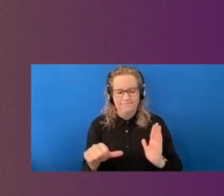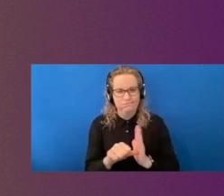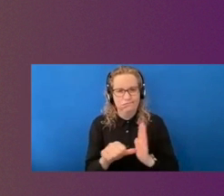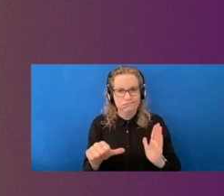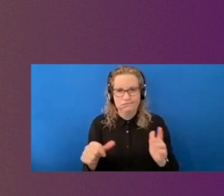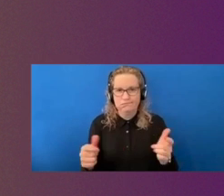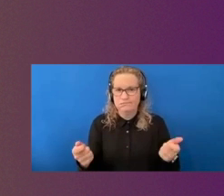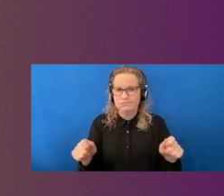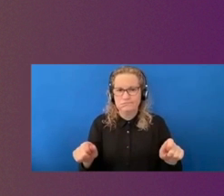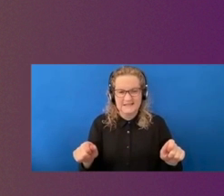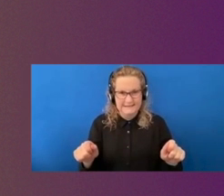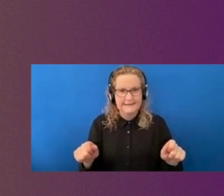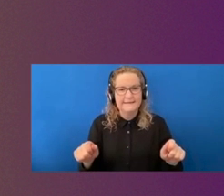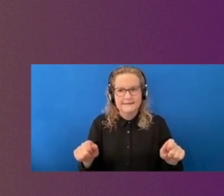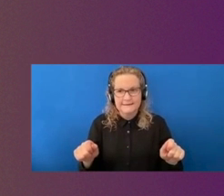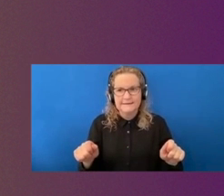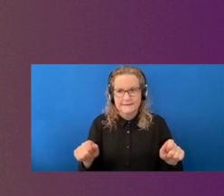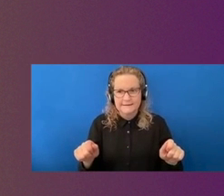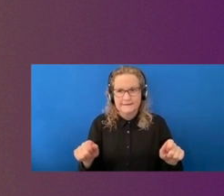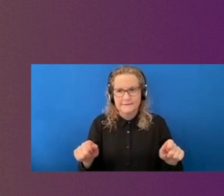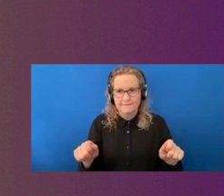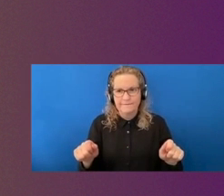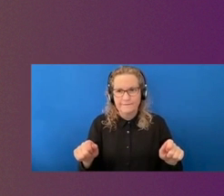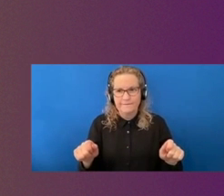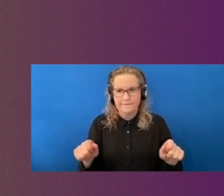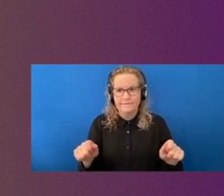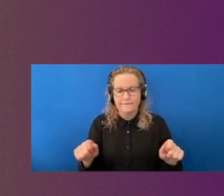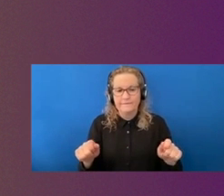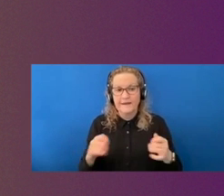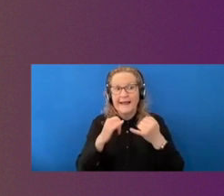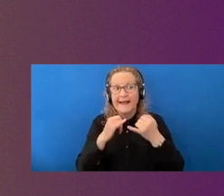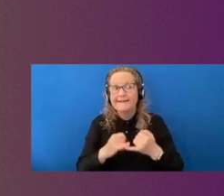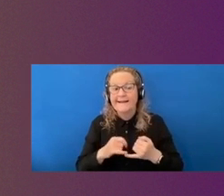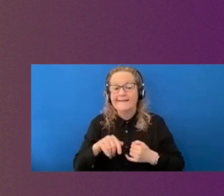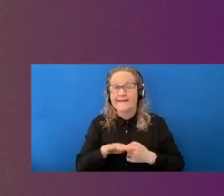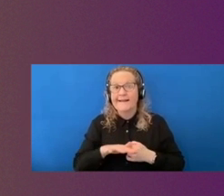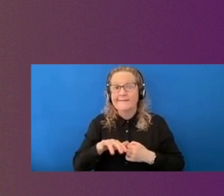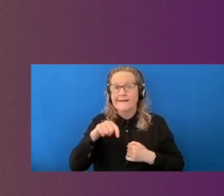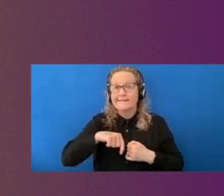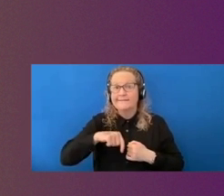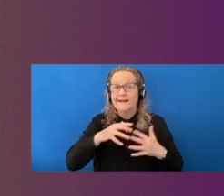definitely a lot stricter than our neighbours out of south of the boarder um yes uh from what I hear